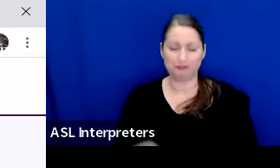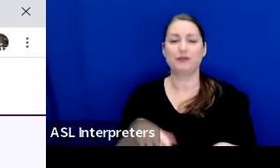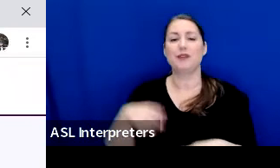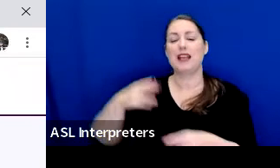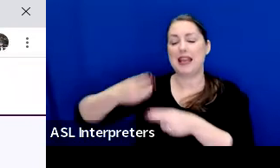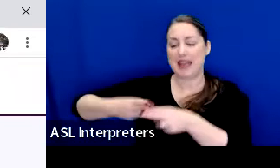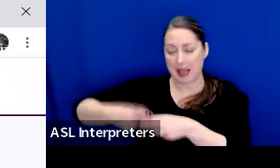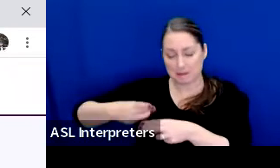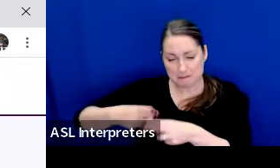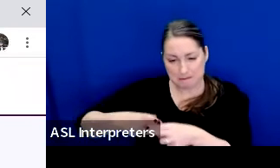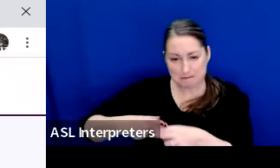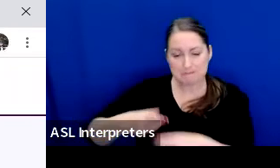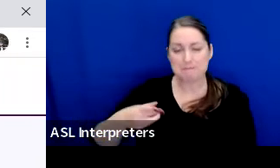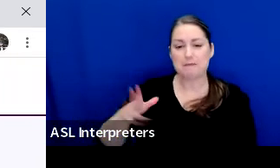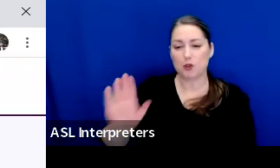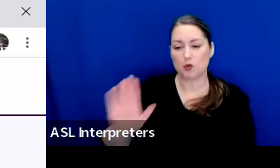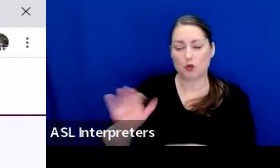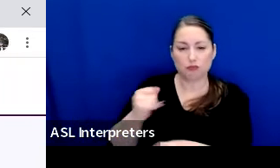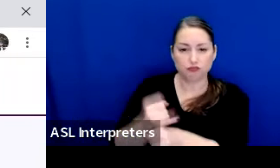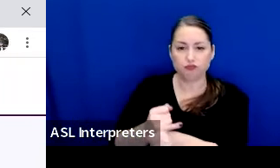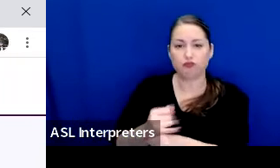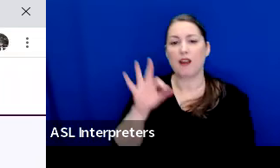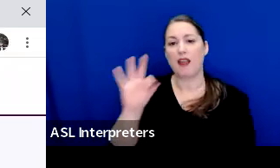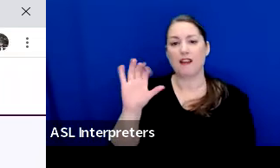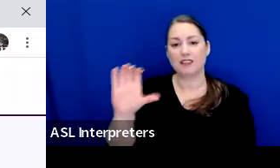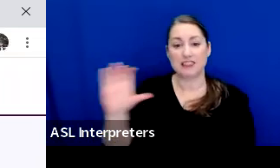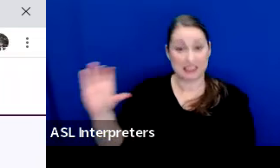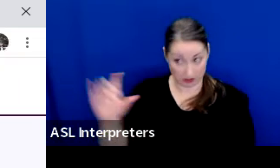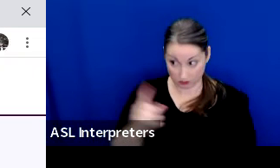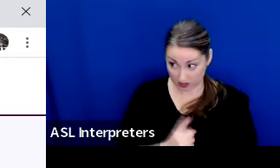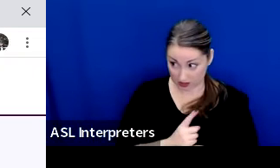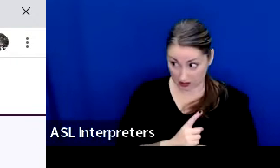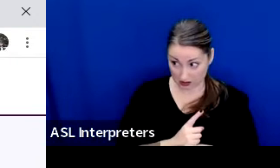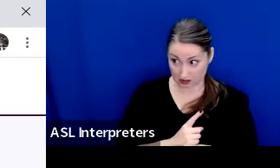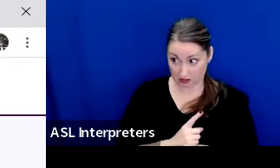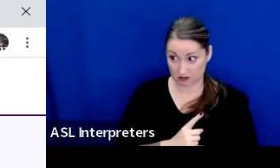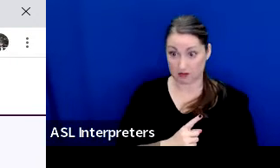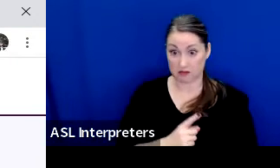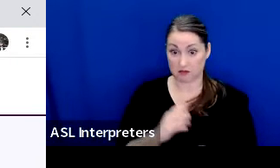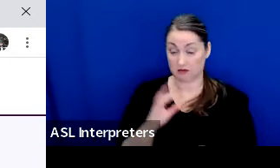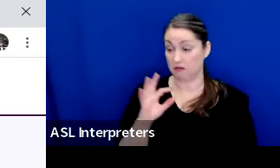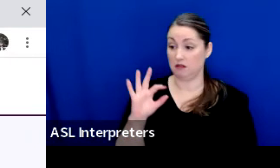You'll enter in, you know, the Fresno Community College that would have Fresno City College, whatever it is.